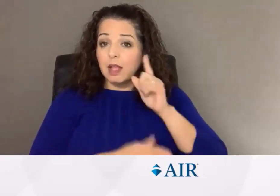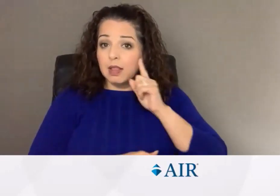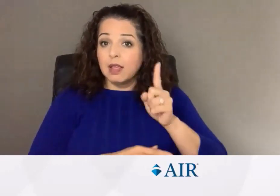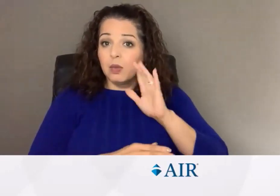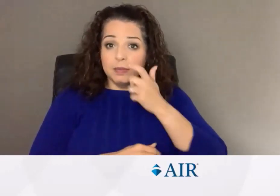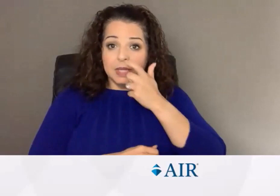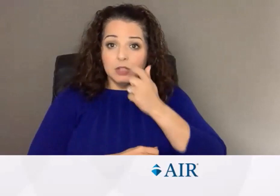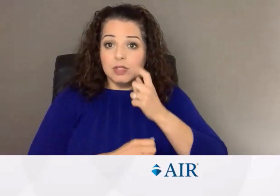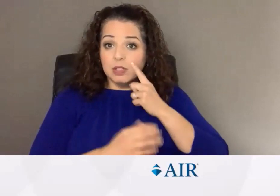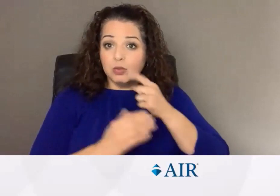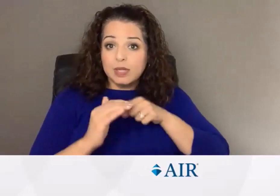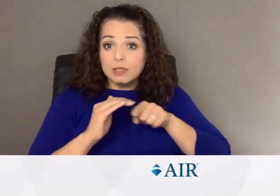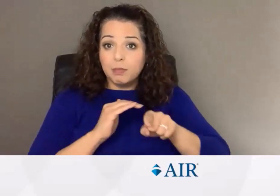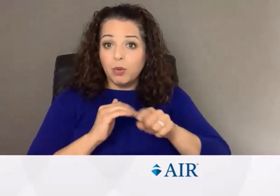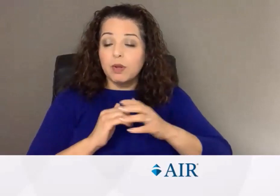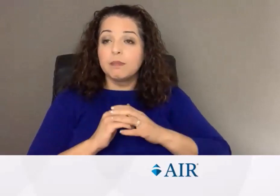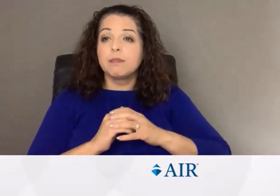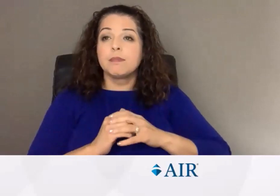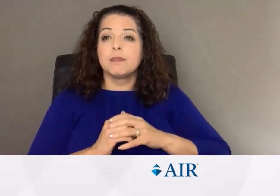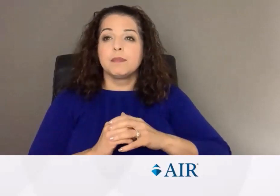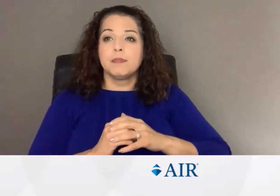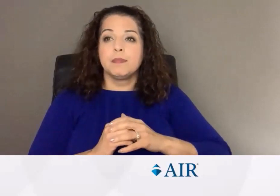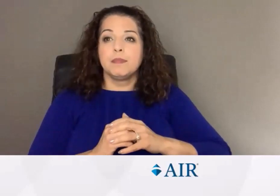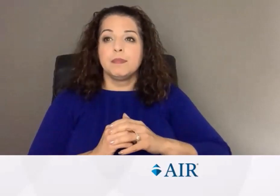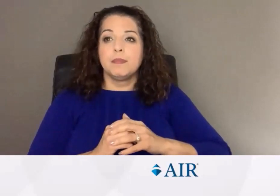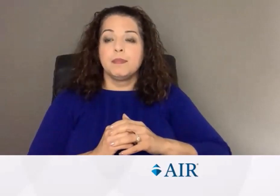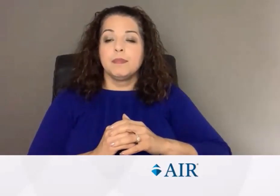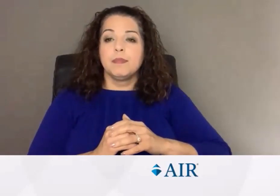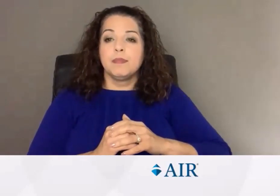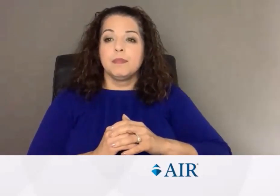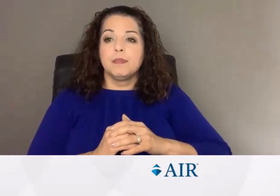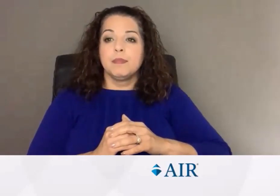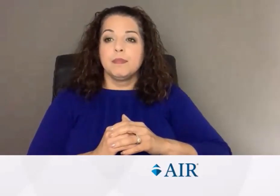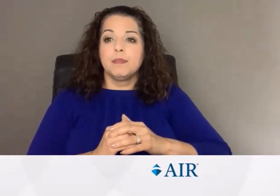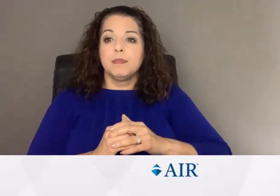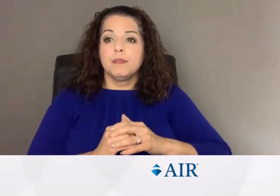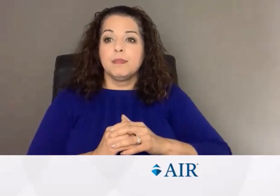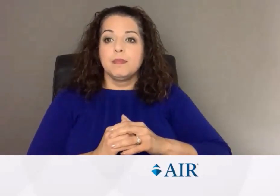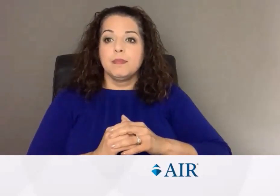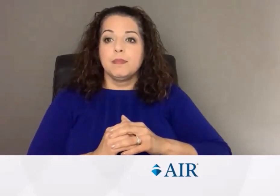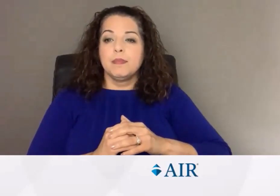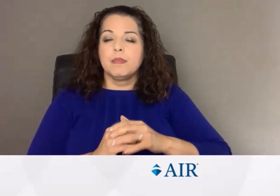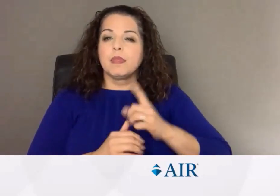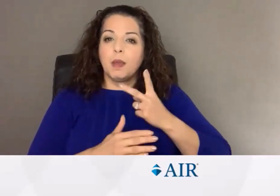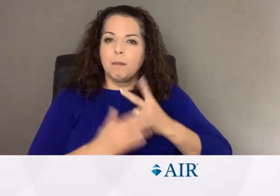So I mean, both of you are looking